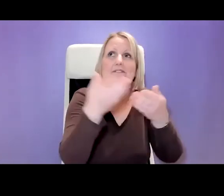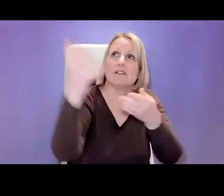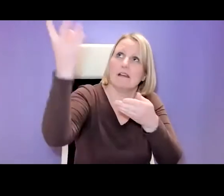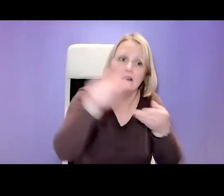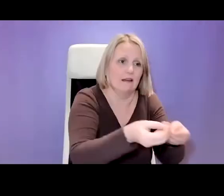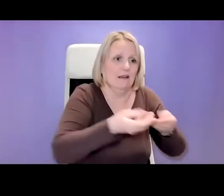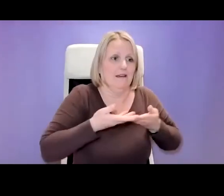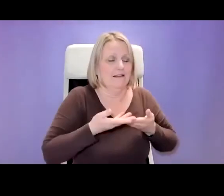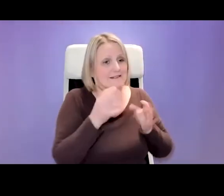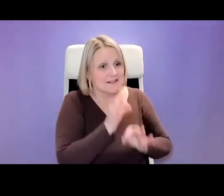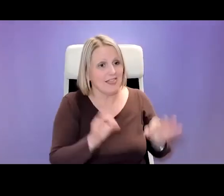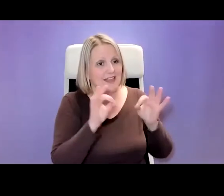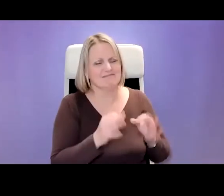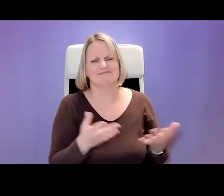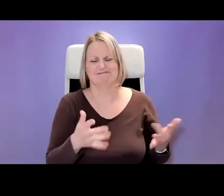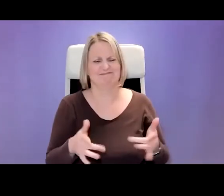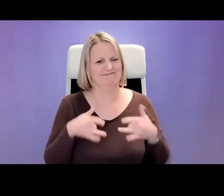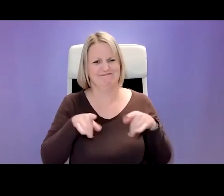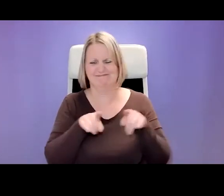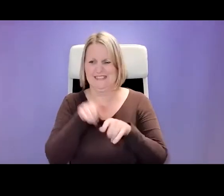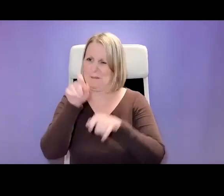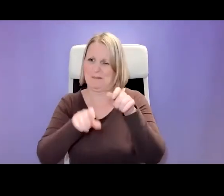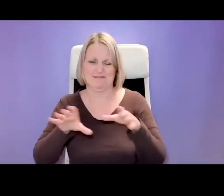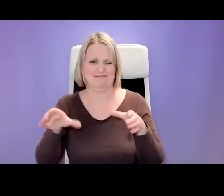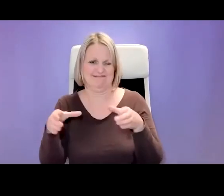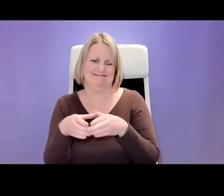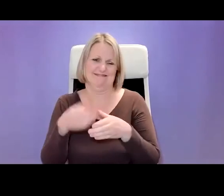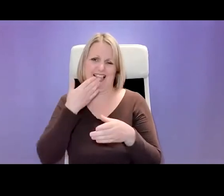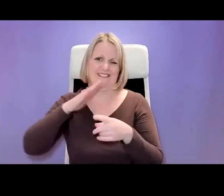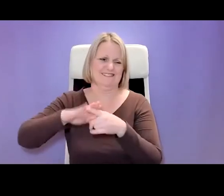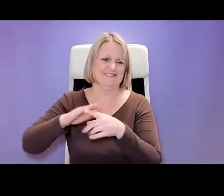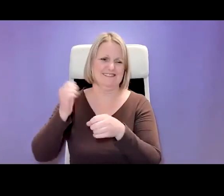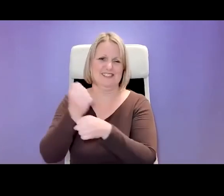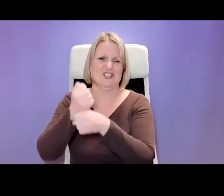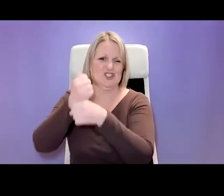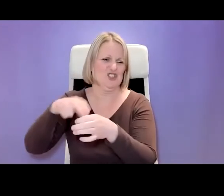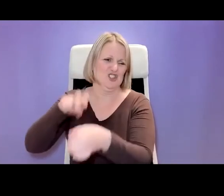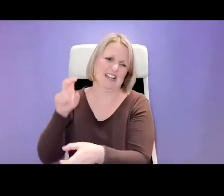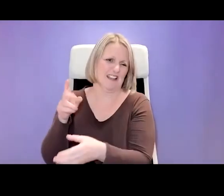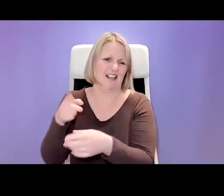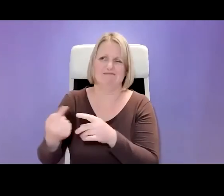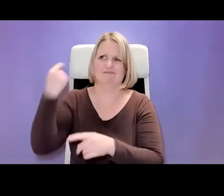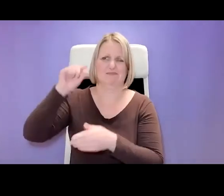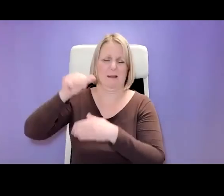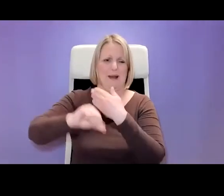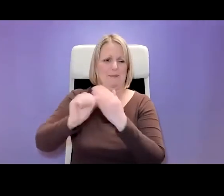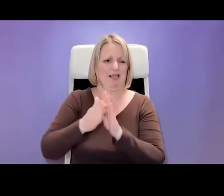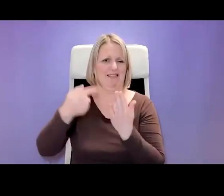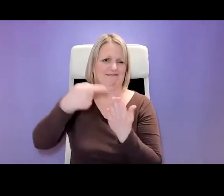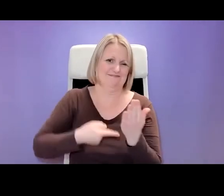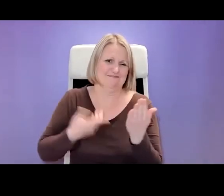that Christians are Gentiles grafted onto the true vine. Christians are the unsightly beggars being added to Israel.